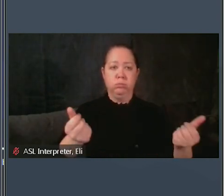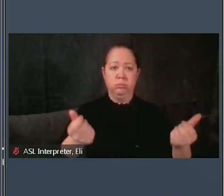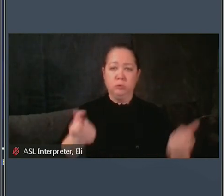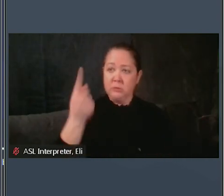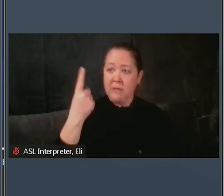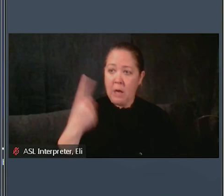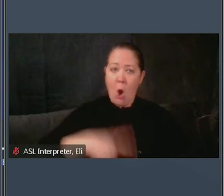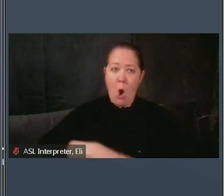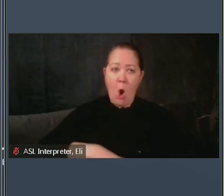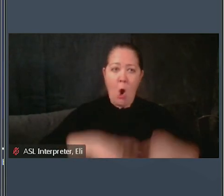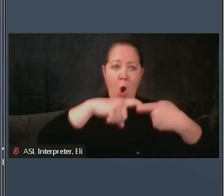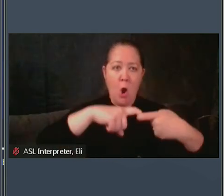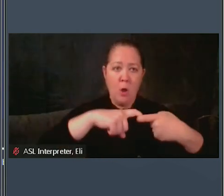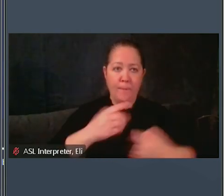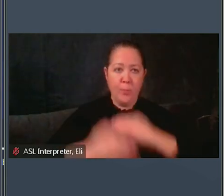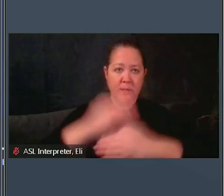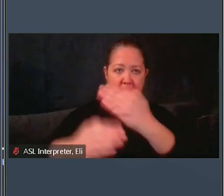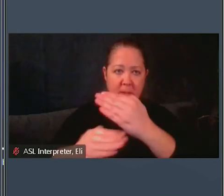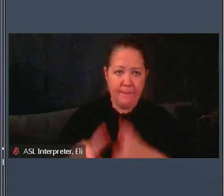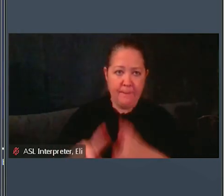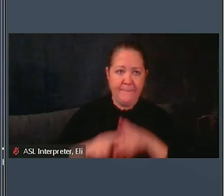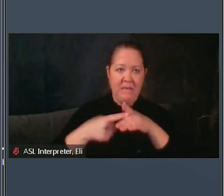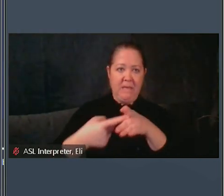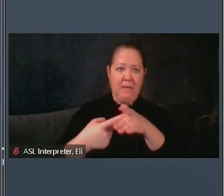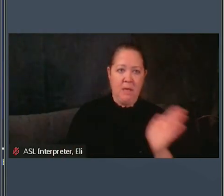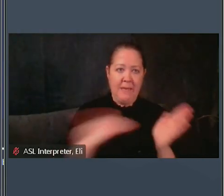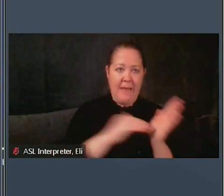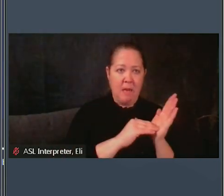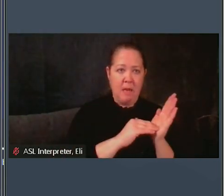Let's begin again. If we miss the Mark earlier,